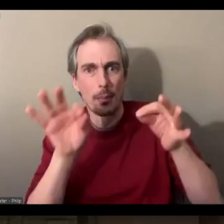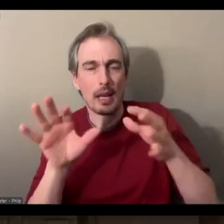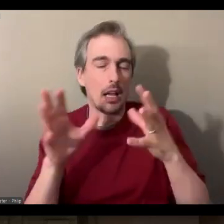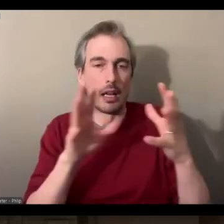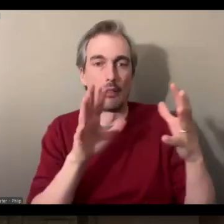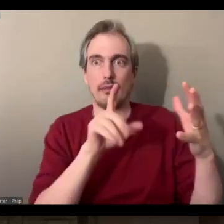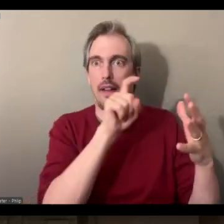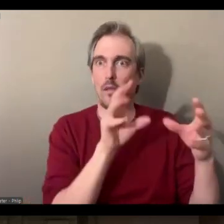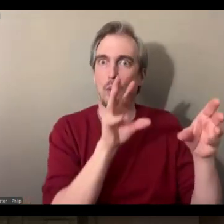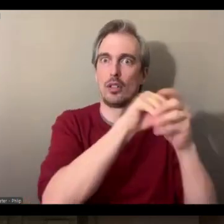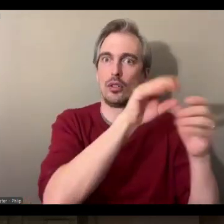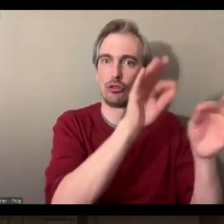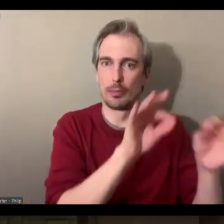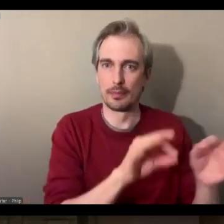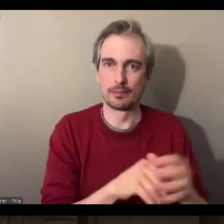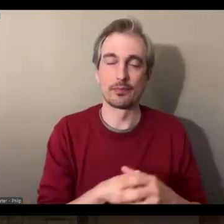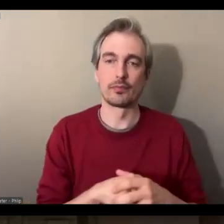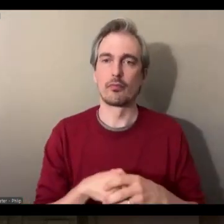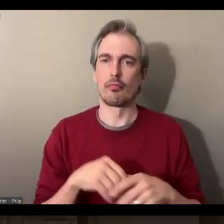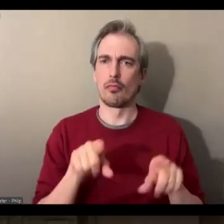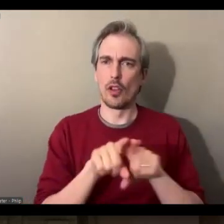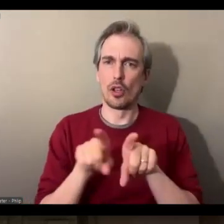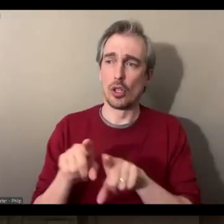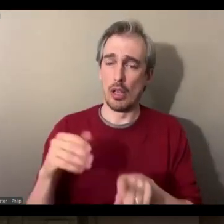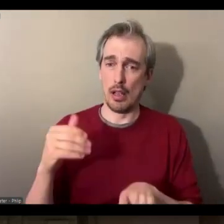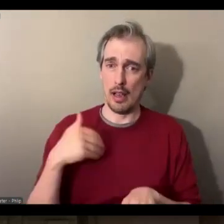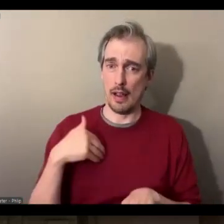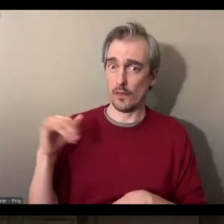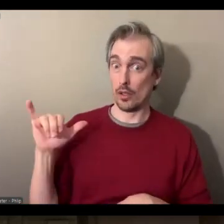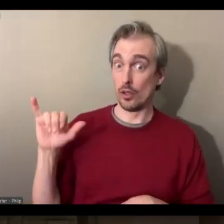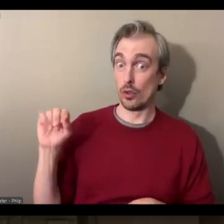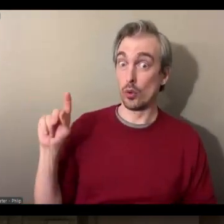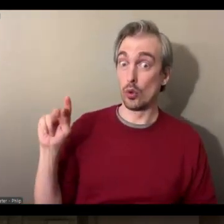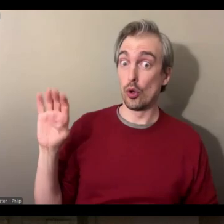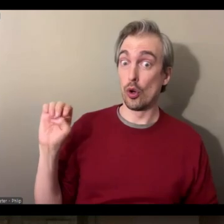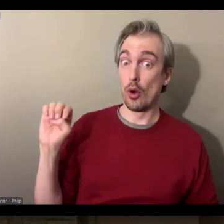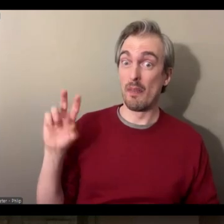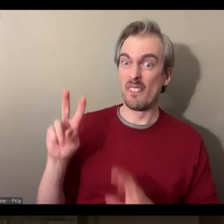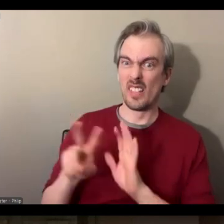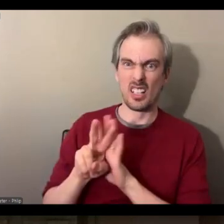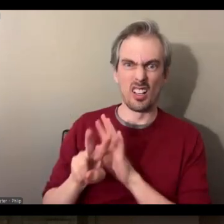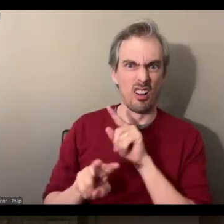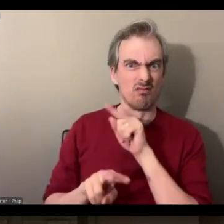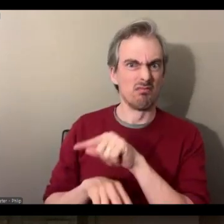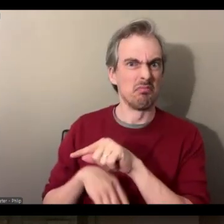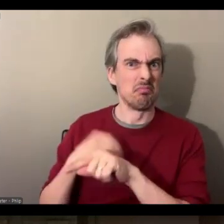with our YouTube videos. That wasn't something that really falls under website development. It